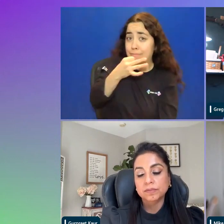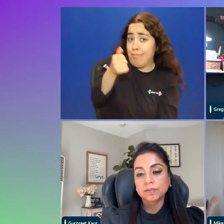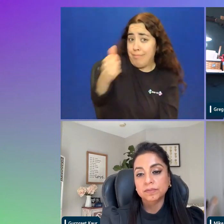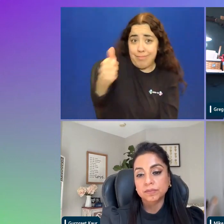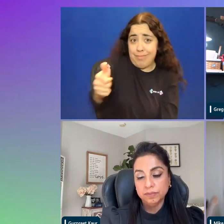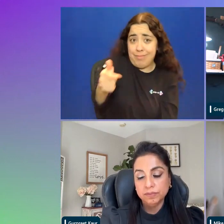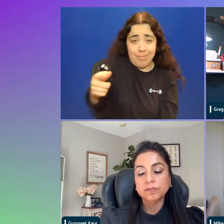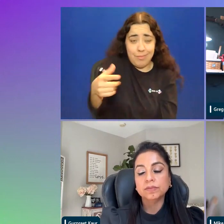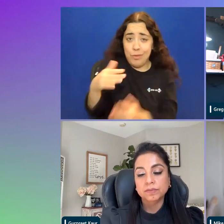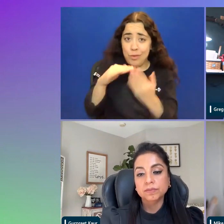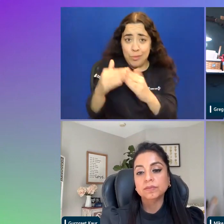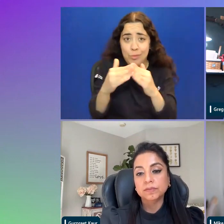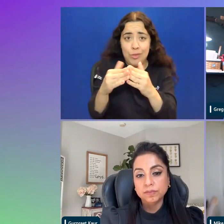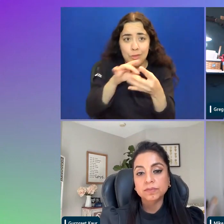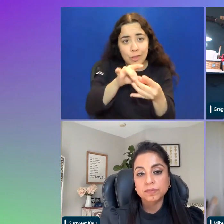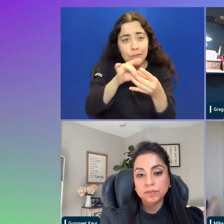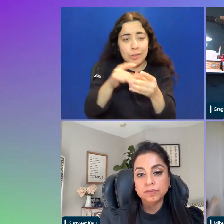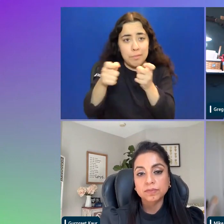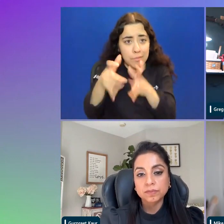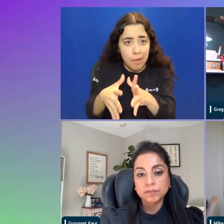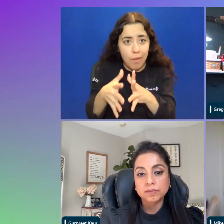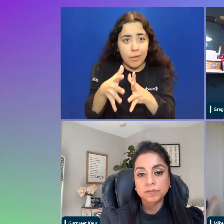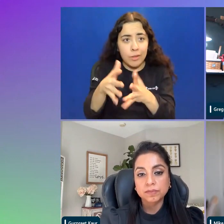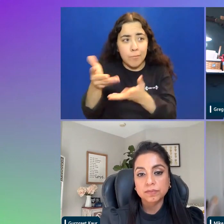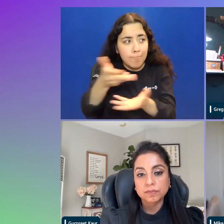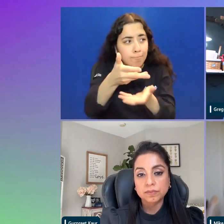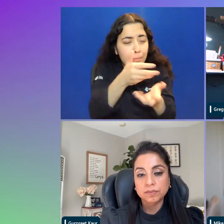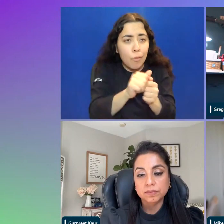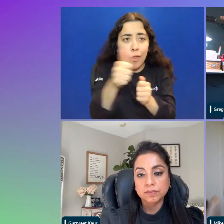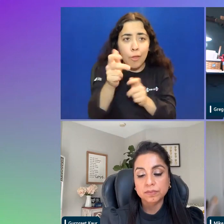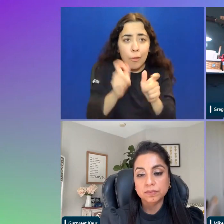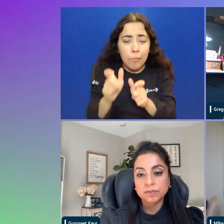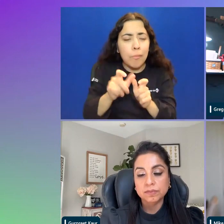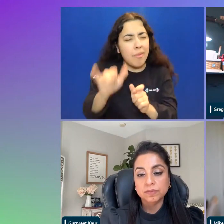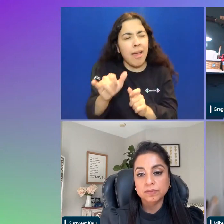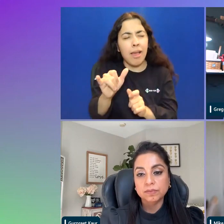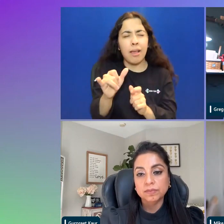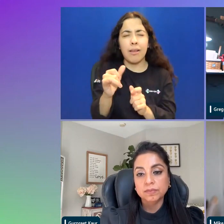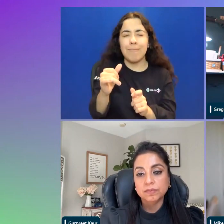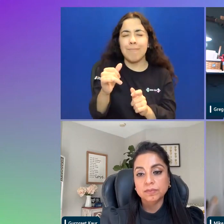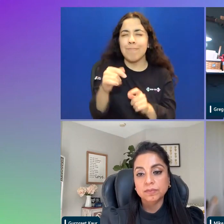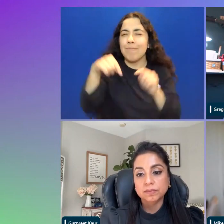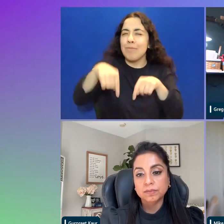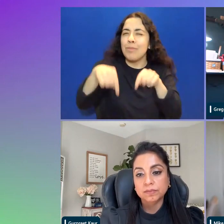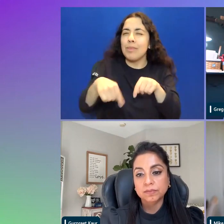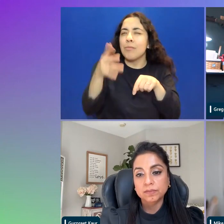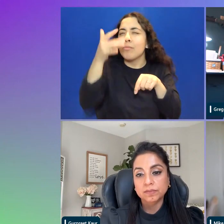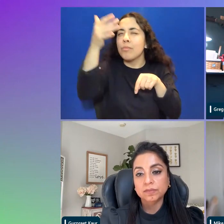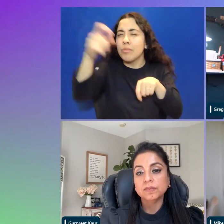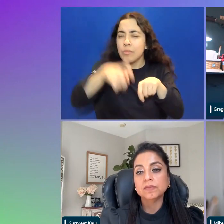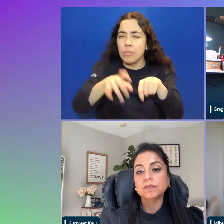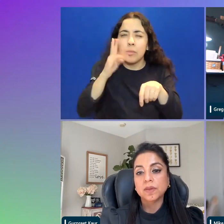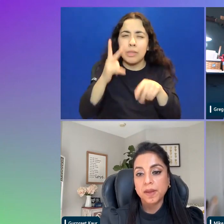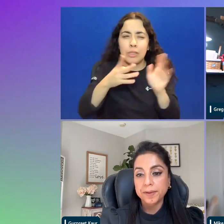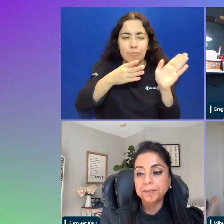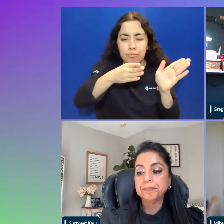something like that. So um, I think this is one of those things we're going to see over time shifting more of like the